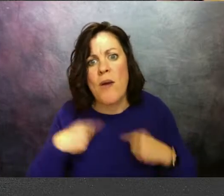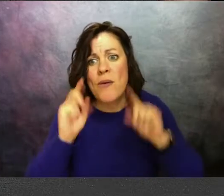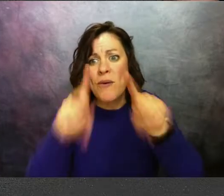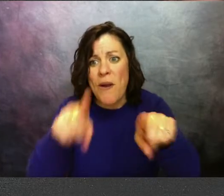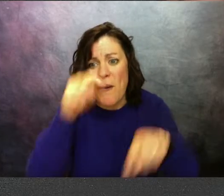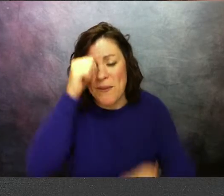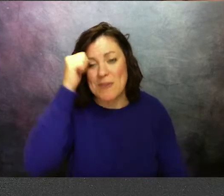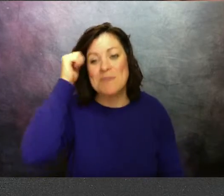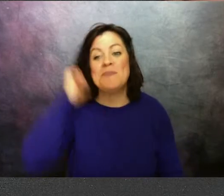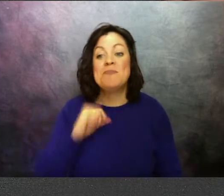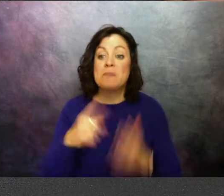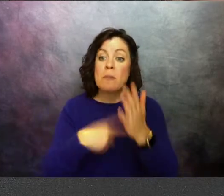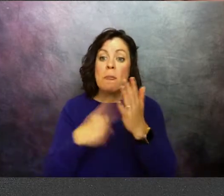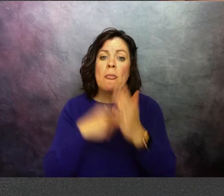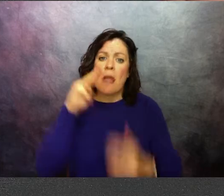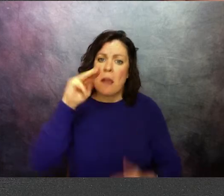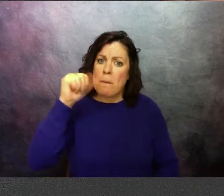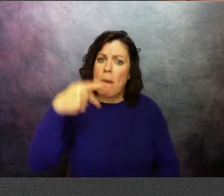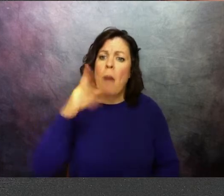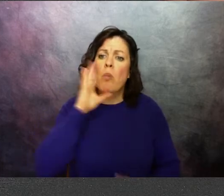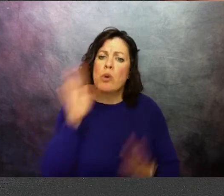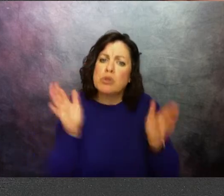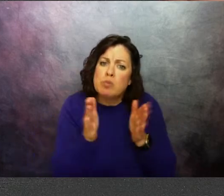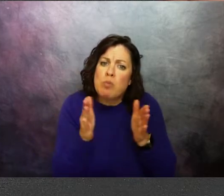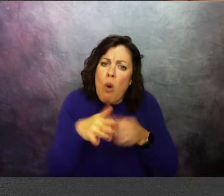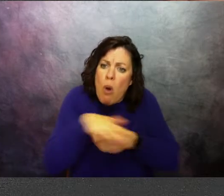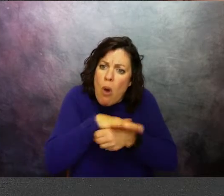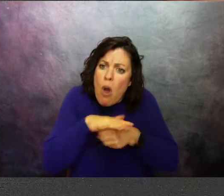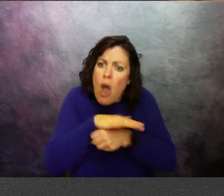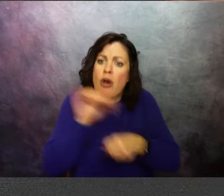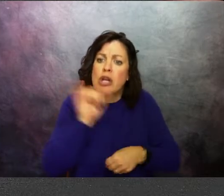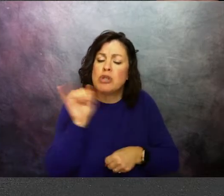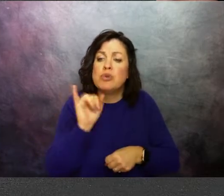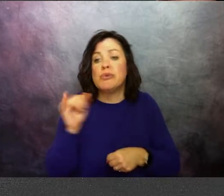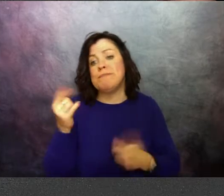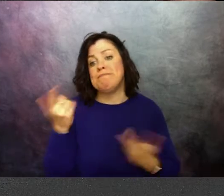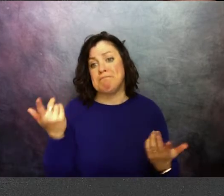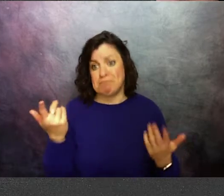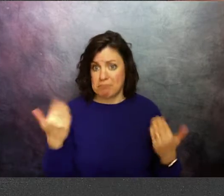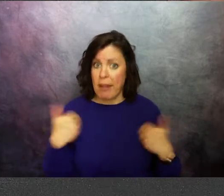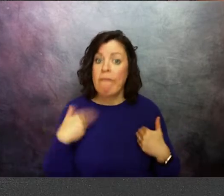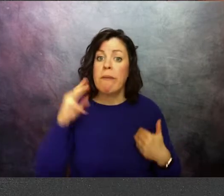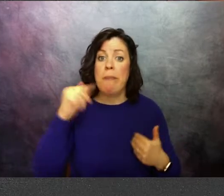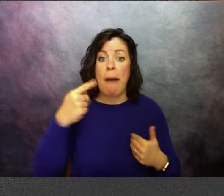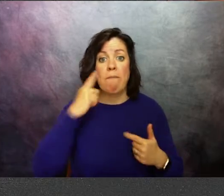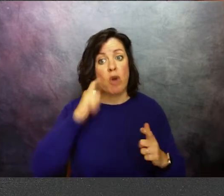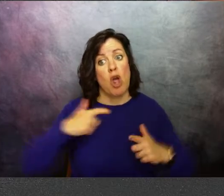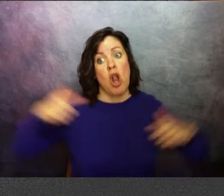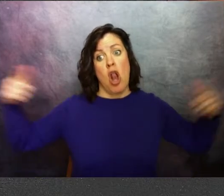So sometimes maps can be for little places and sometimes they can be for very big places like the whole world.